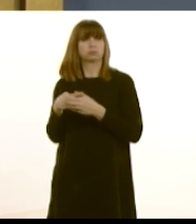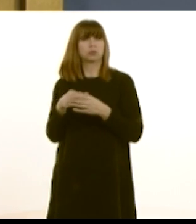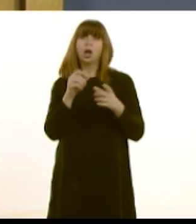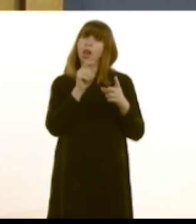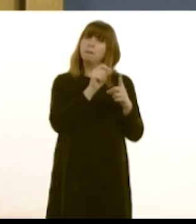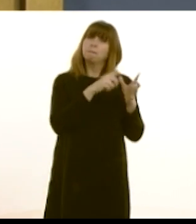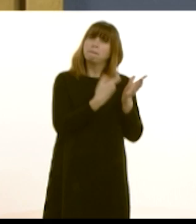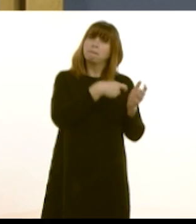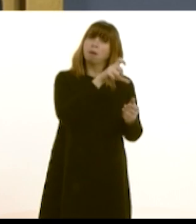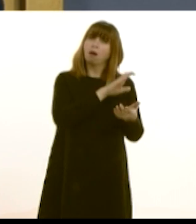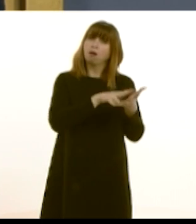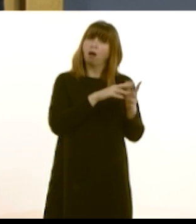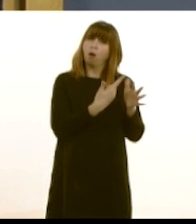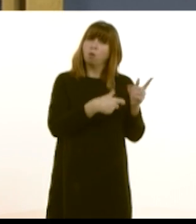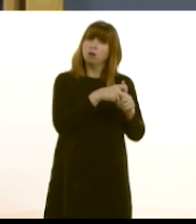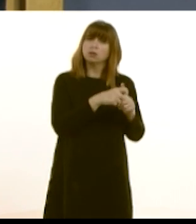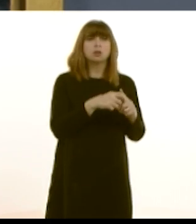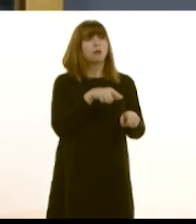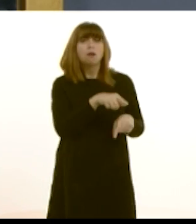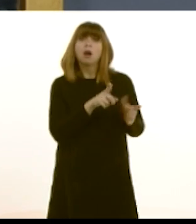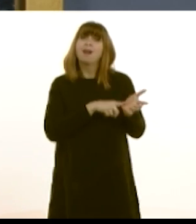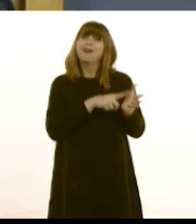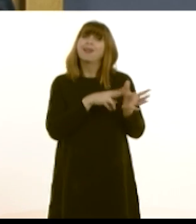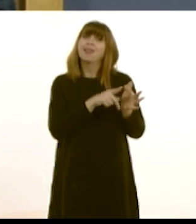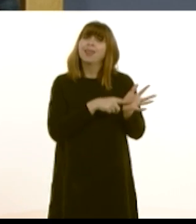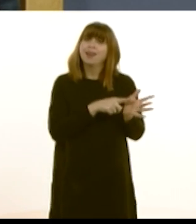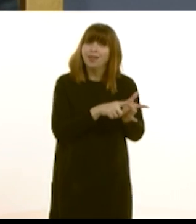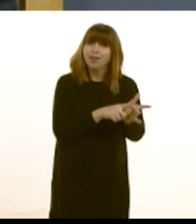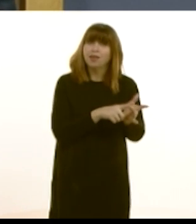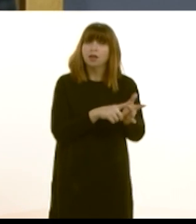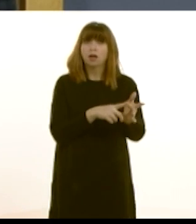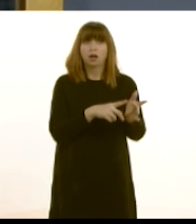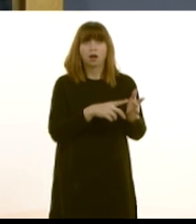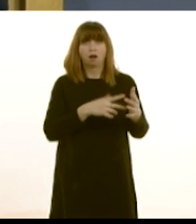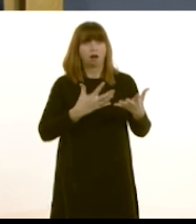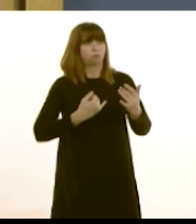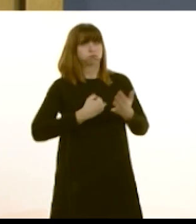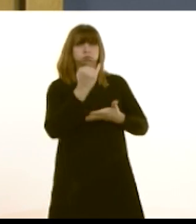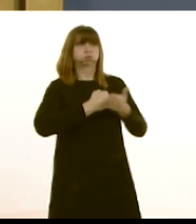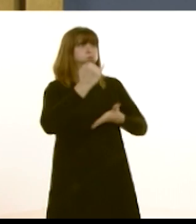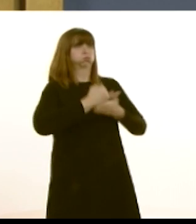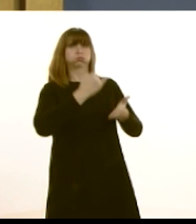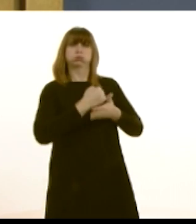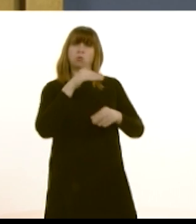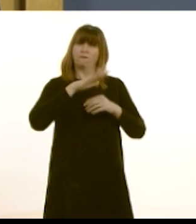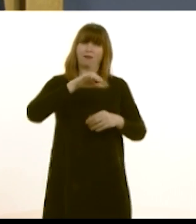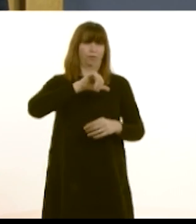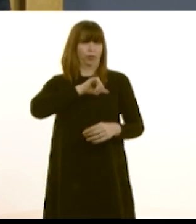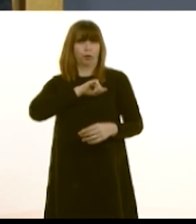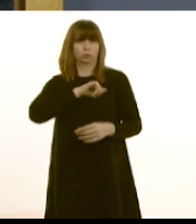in Llanelli, which engendered a petition signed by over 5,000 people to keep the park in public